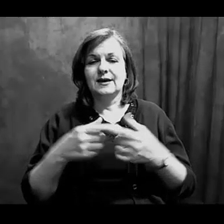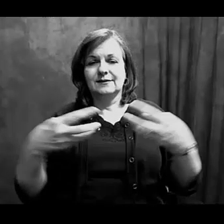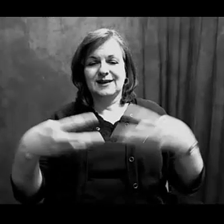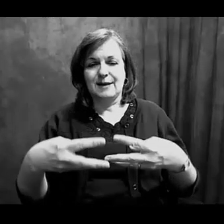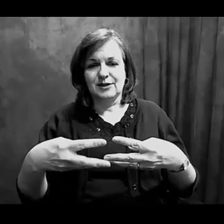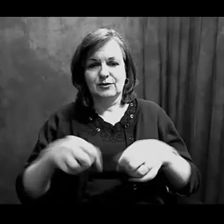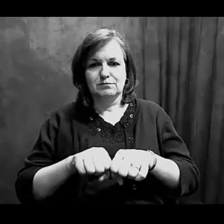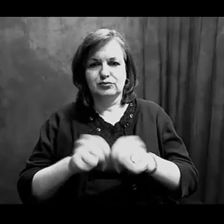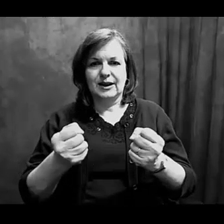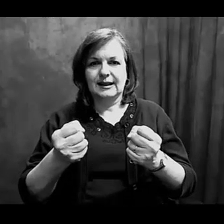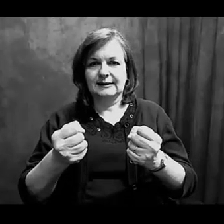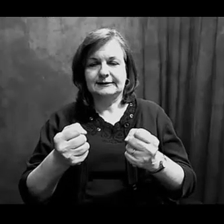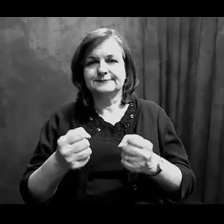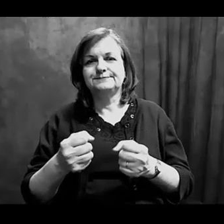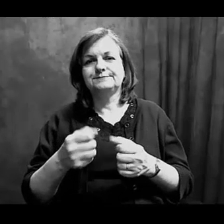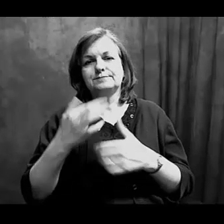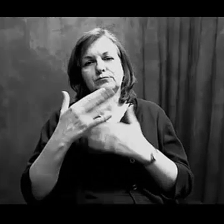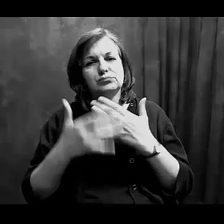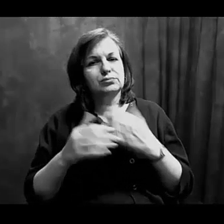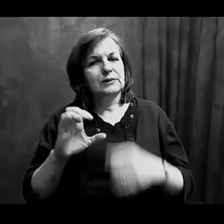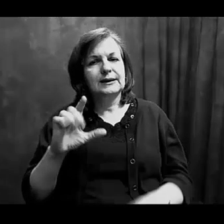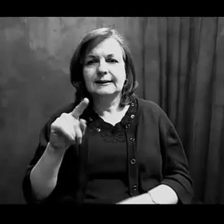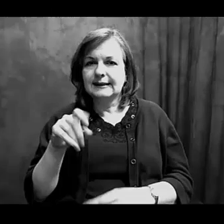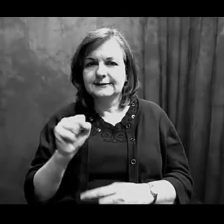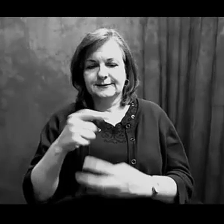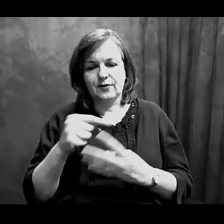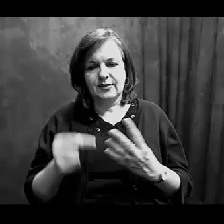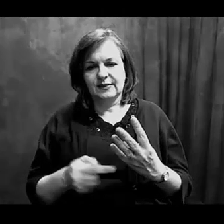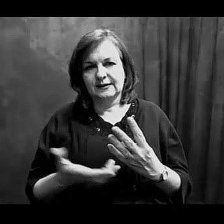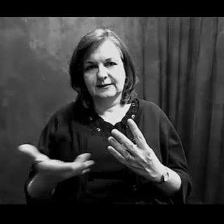increased risk of blood clots all these things